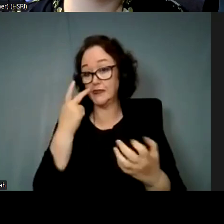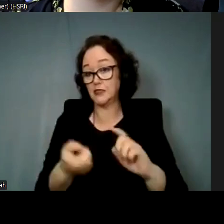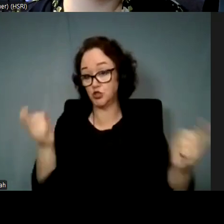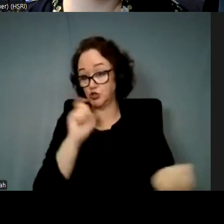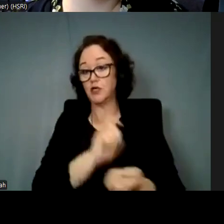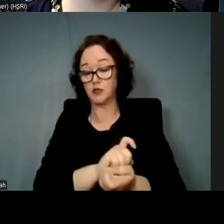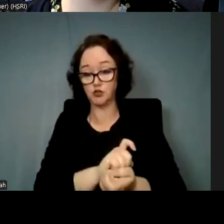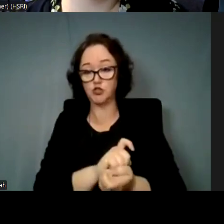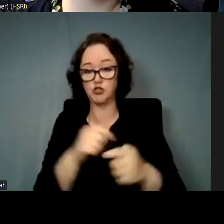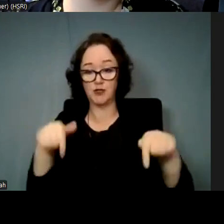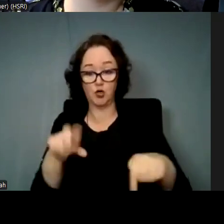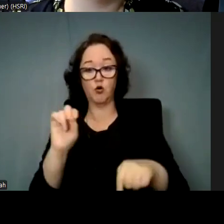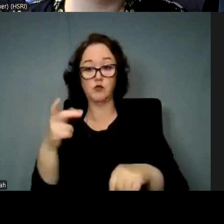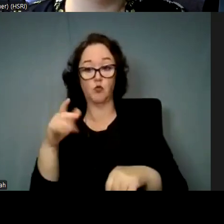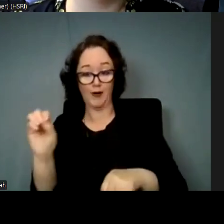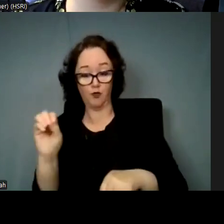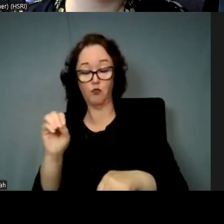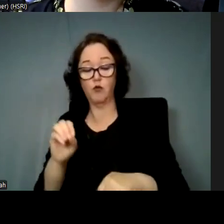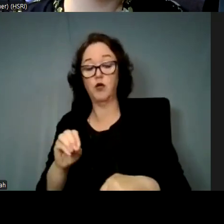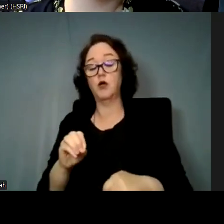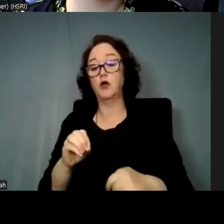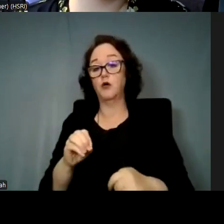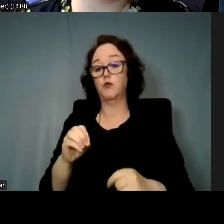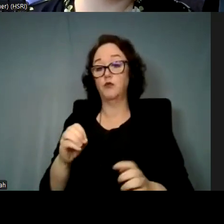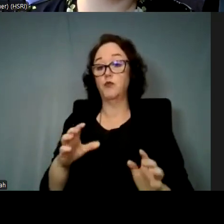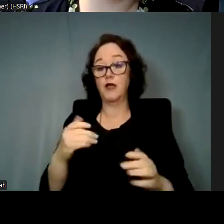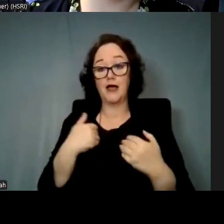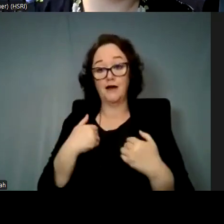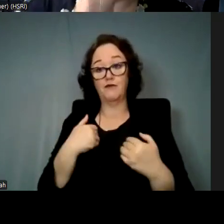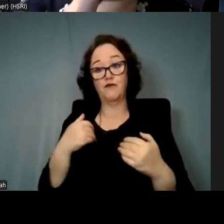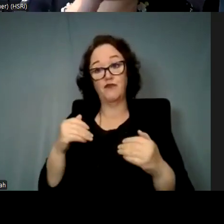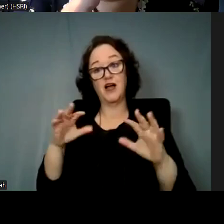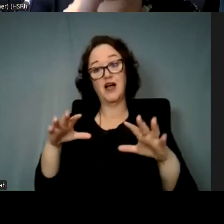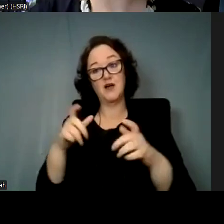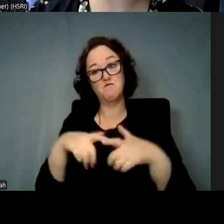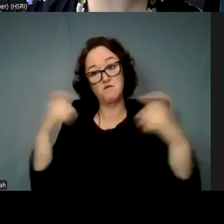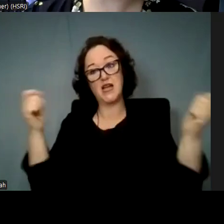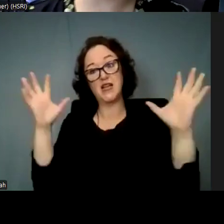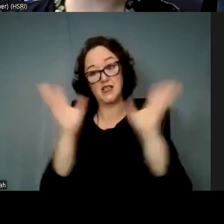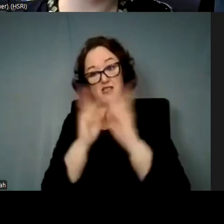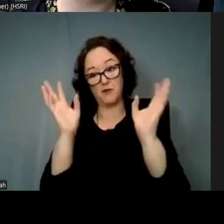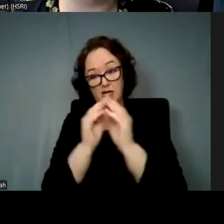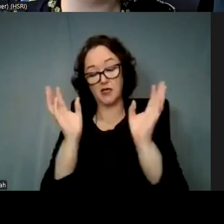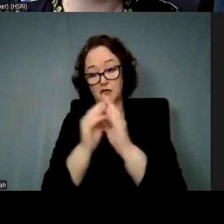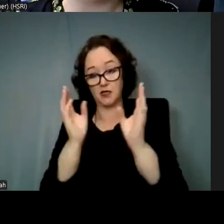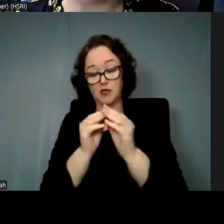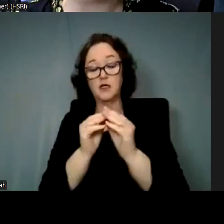Ohio that talked about all things―got everybody that had anything to do with self-direction in one space, for